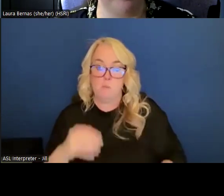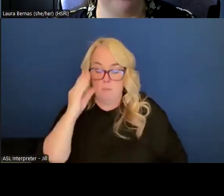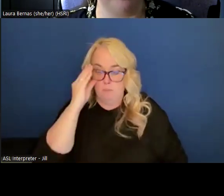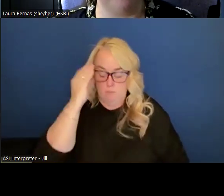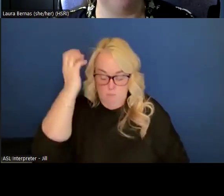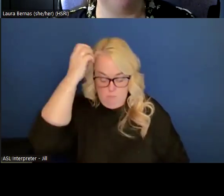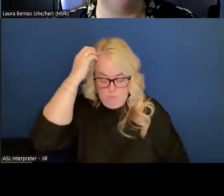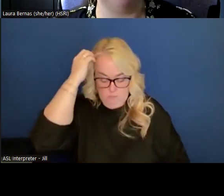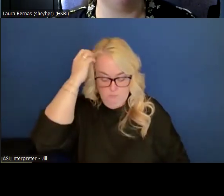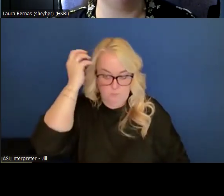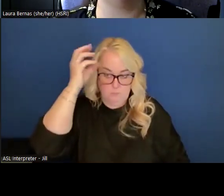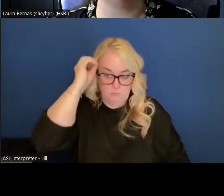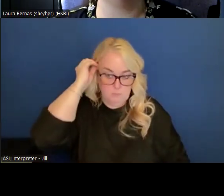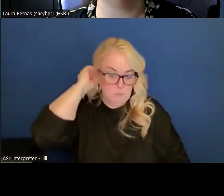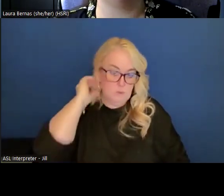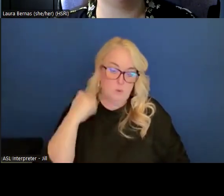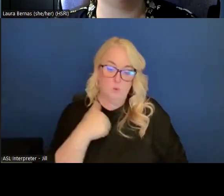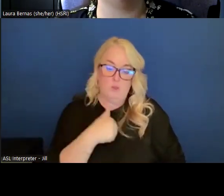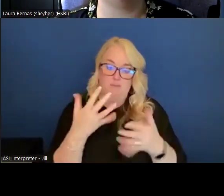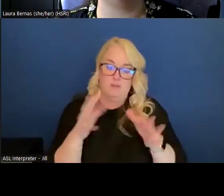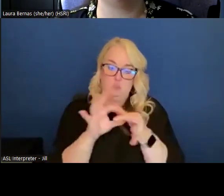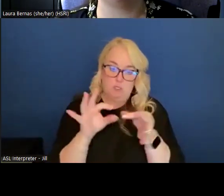And we've hit on this a little bit, but curious about other